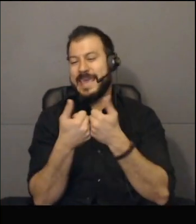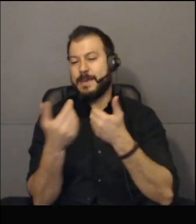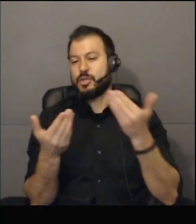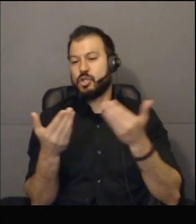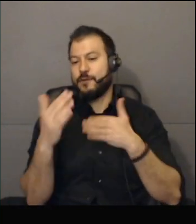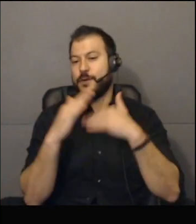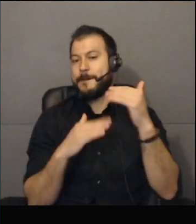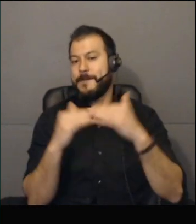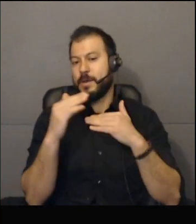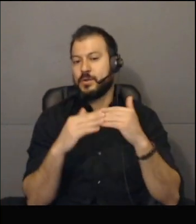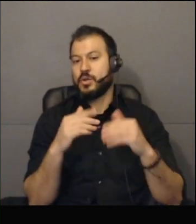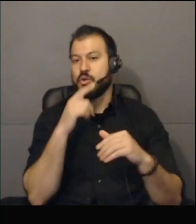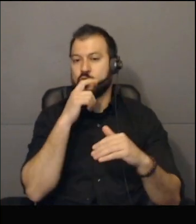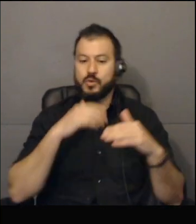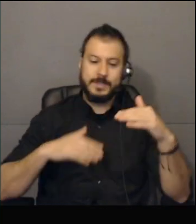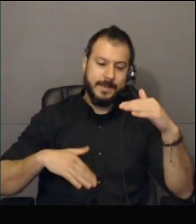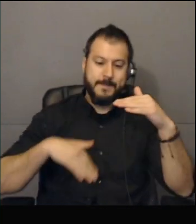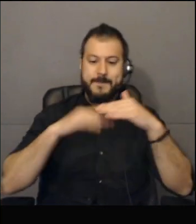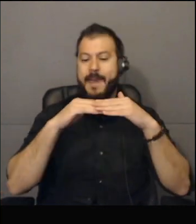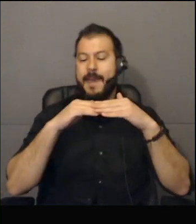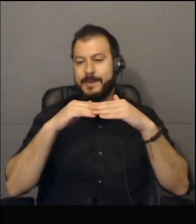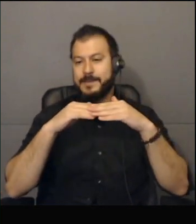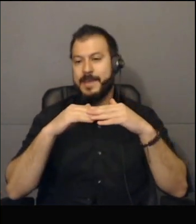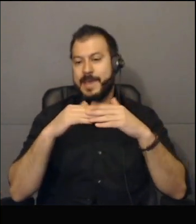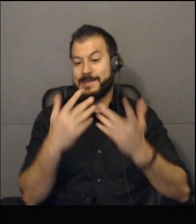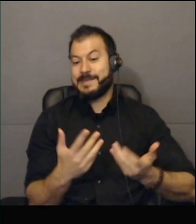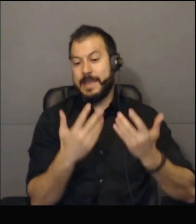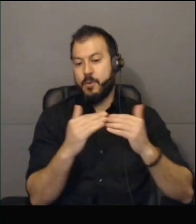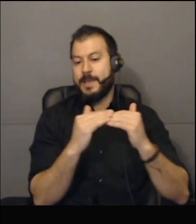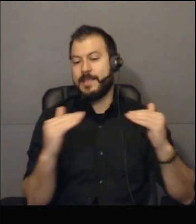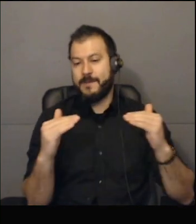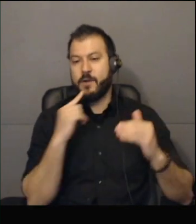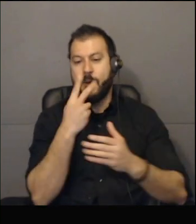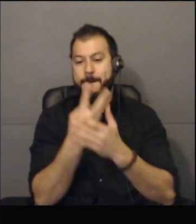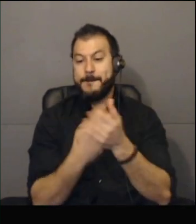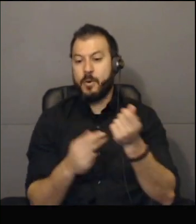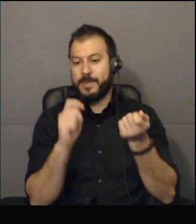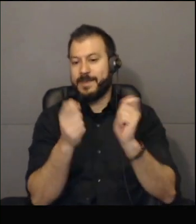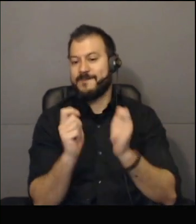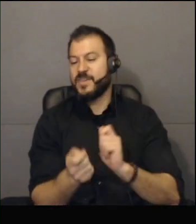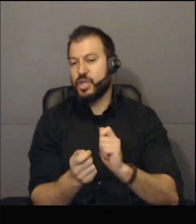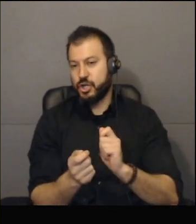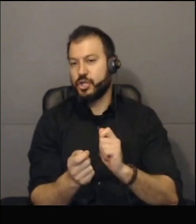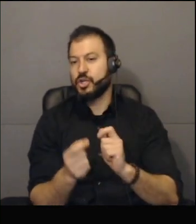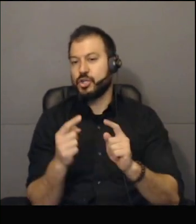Max and standby server limits are both configured to the values of 0.